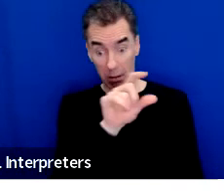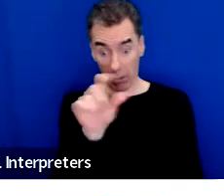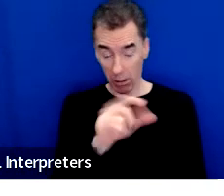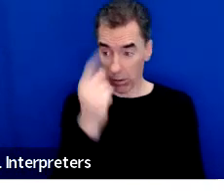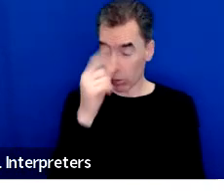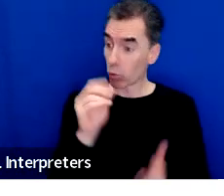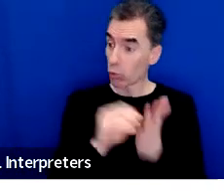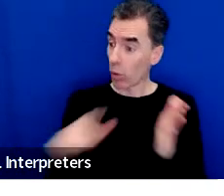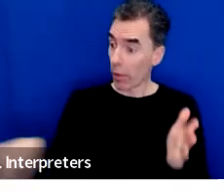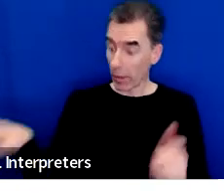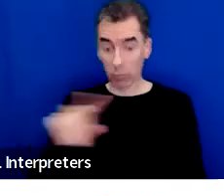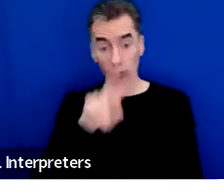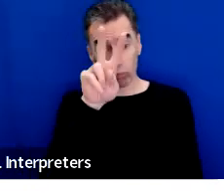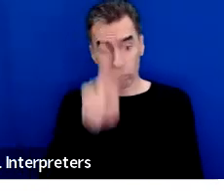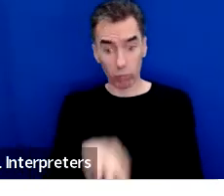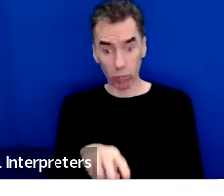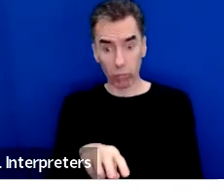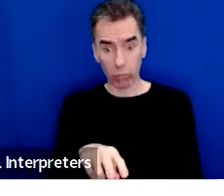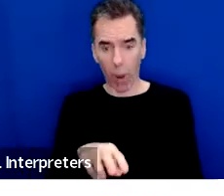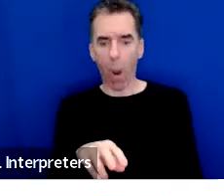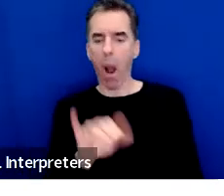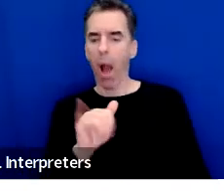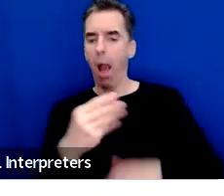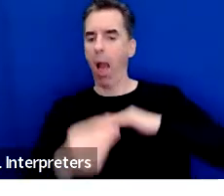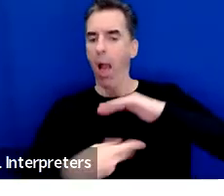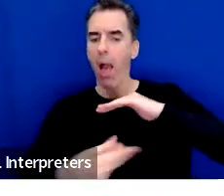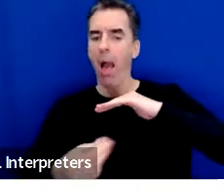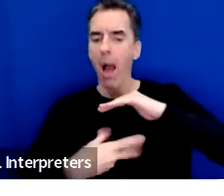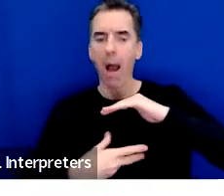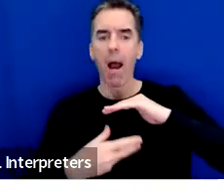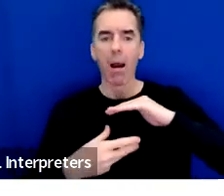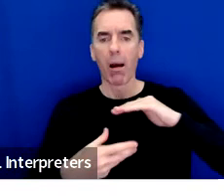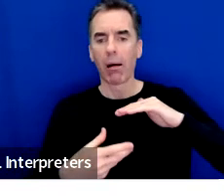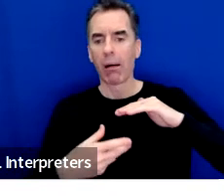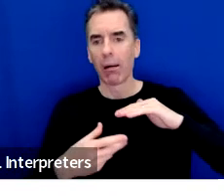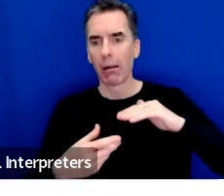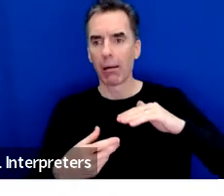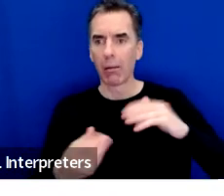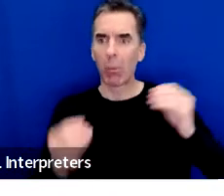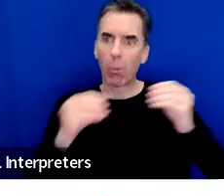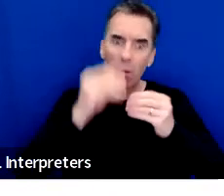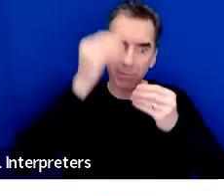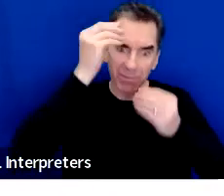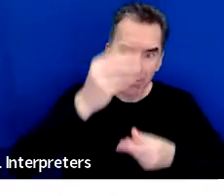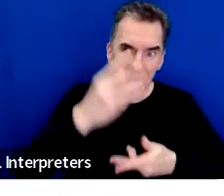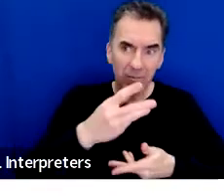are going to get some special meaning out of it. And so students that cannot see the highlighting